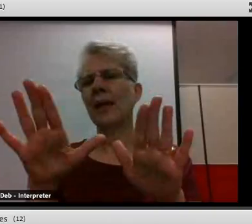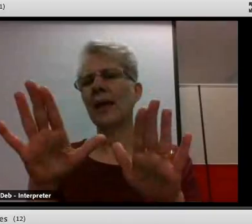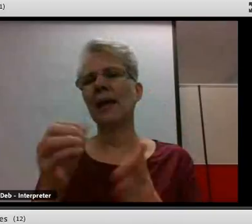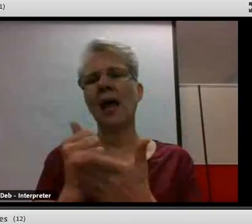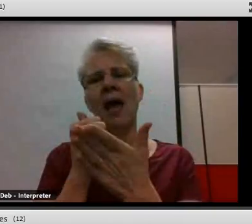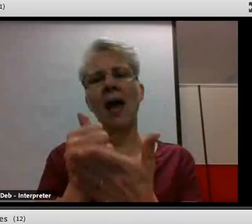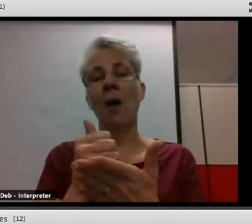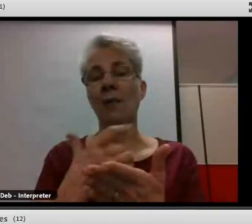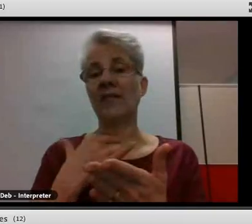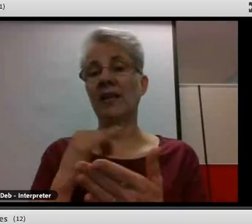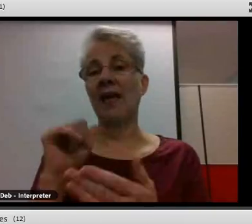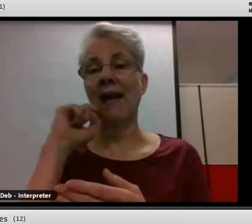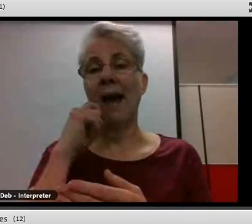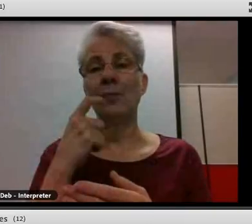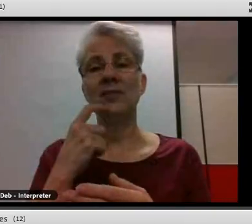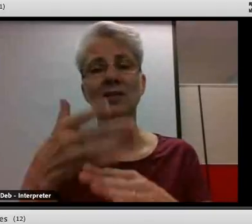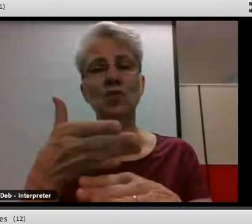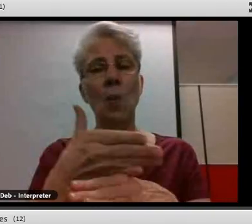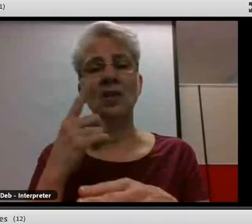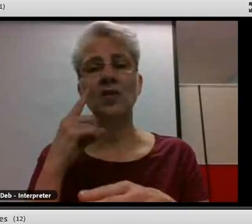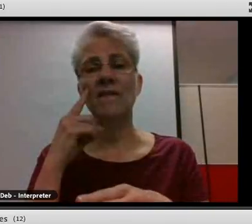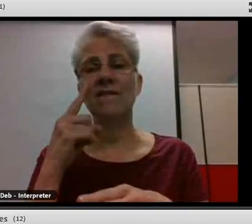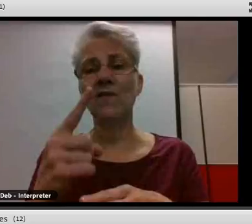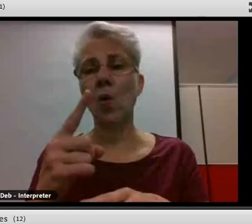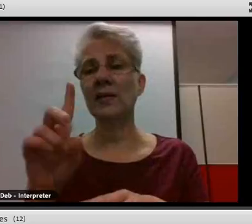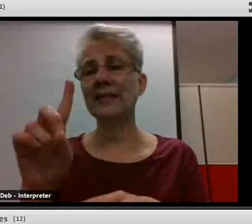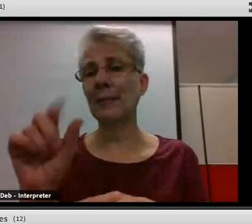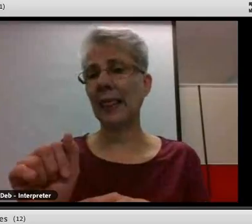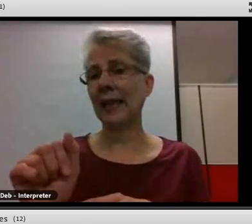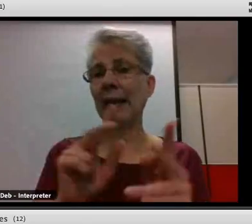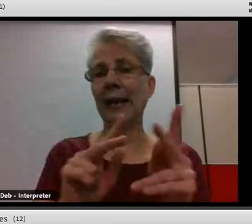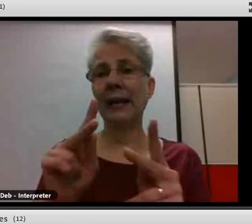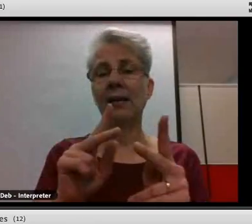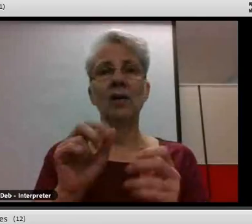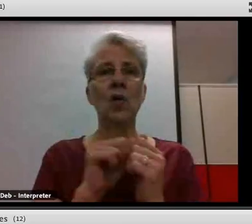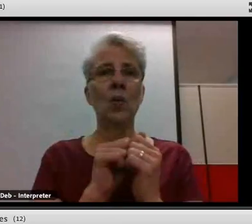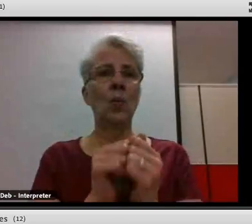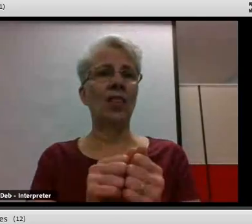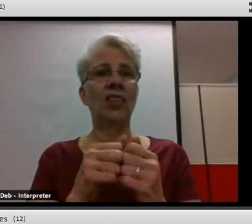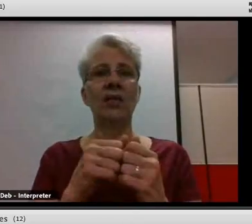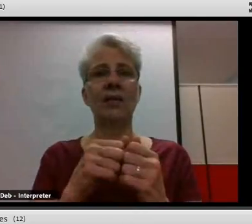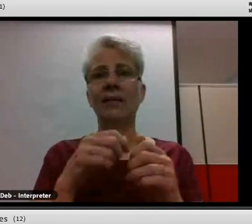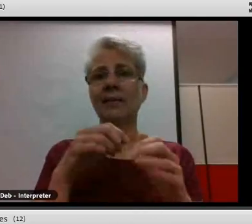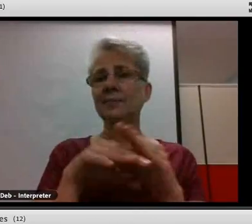And these are some very simple things that you can do to ensure that you're meeting 508,